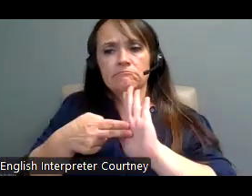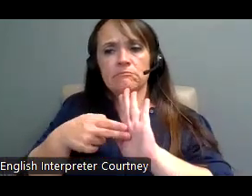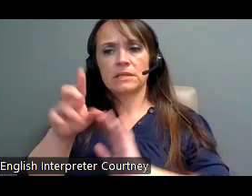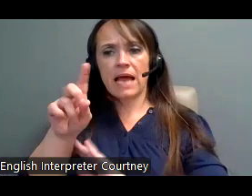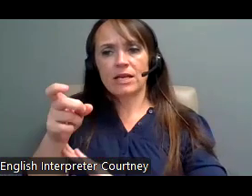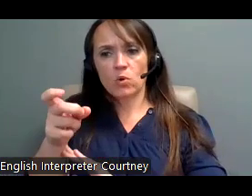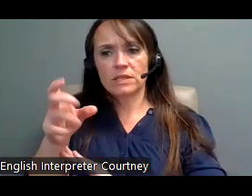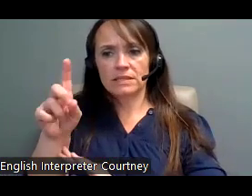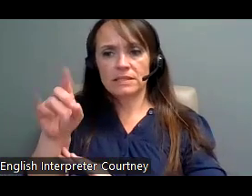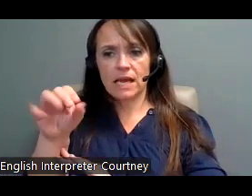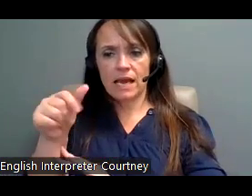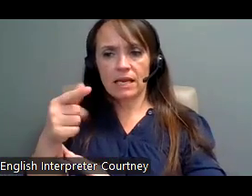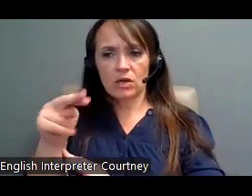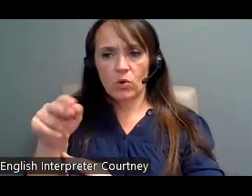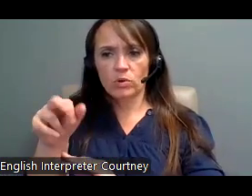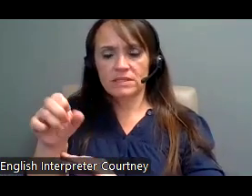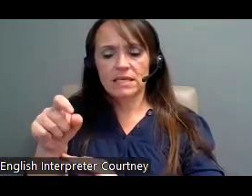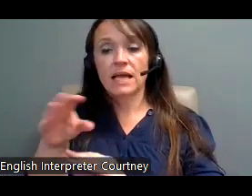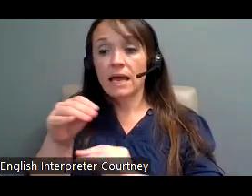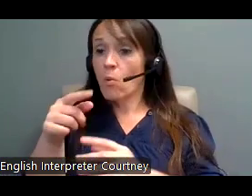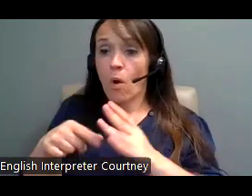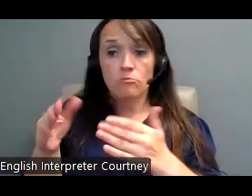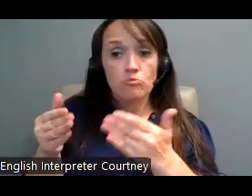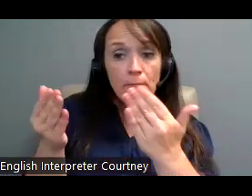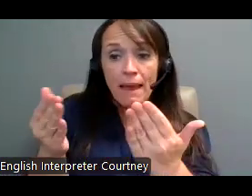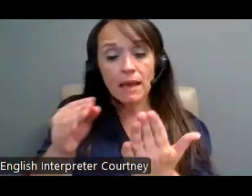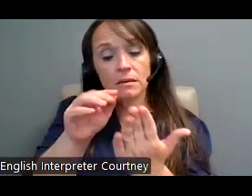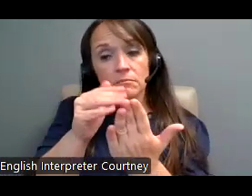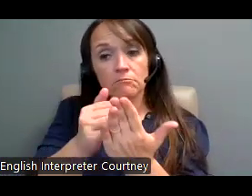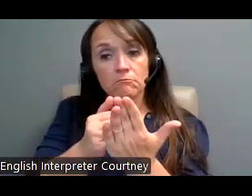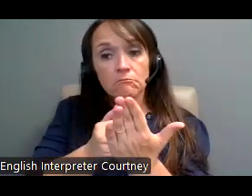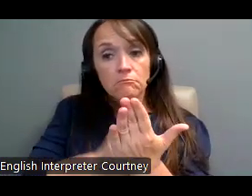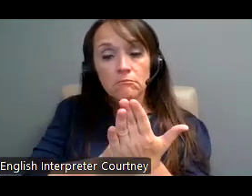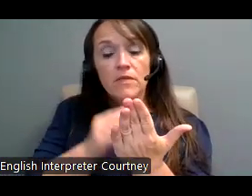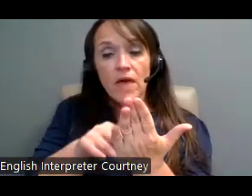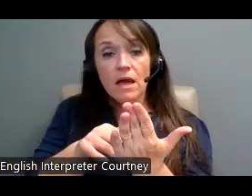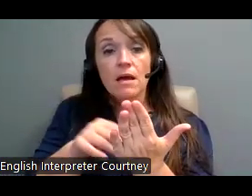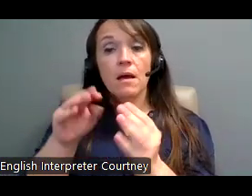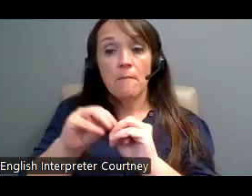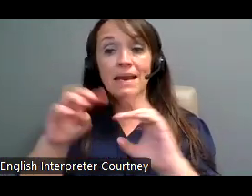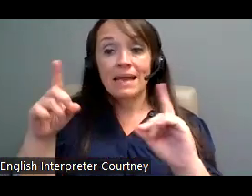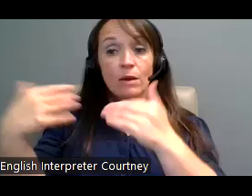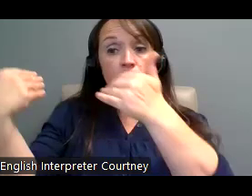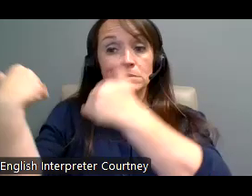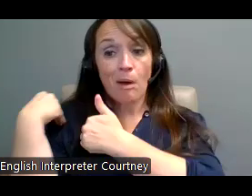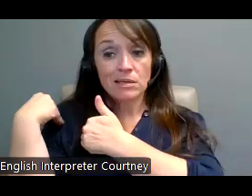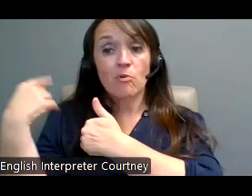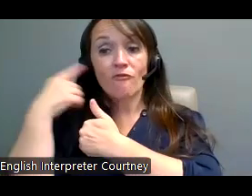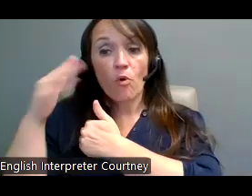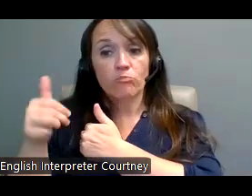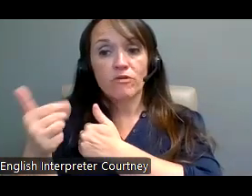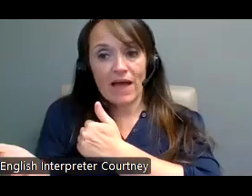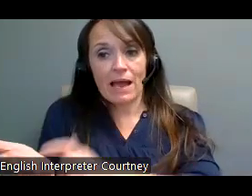that condition, Medicaid is supposed to make sure that child gets it.